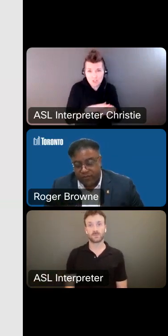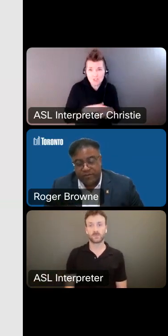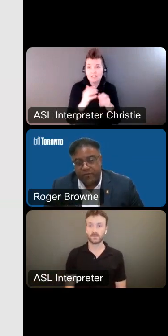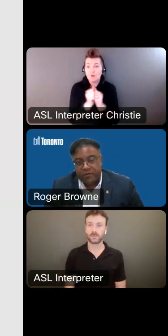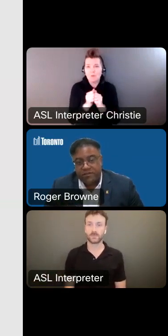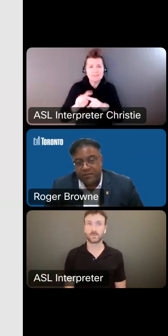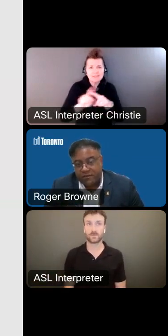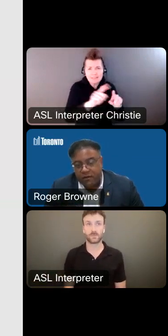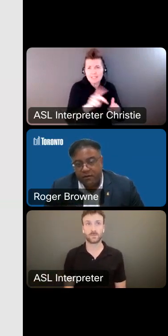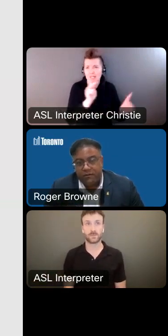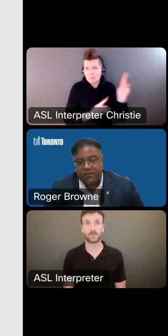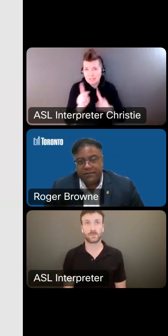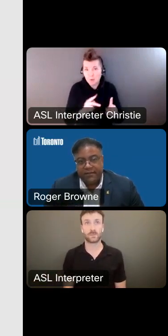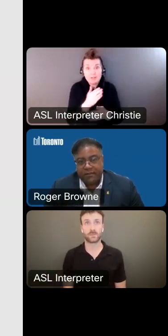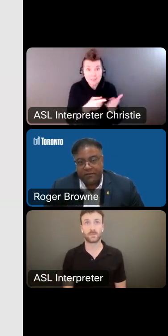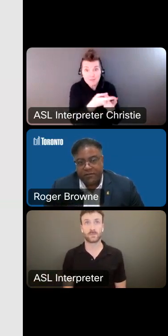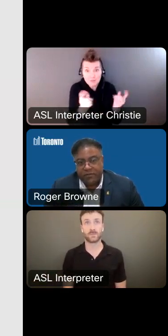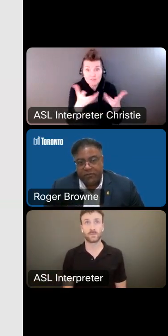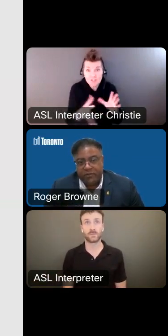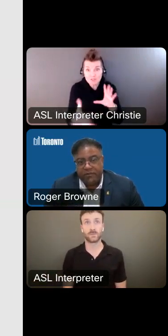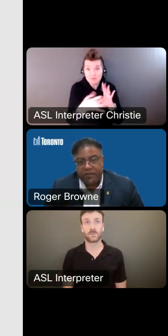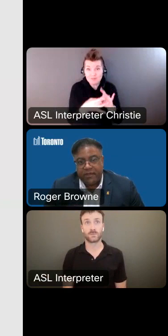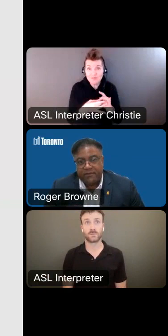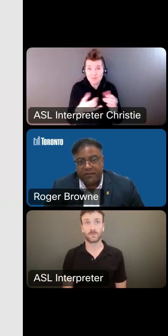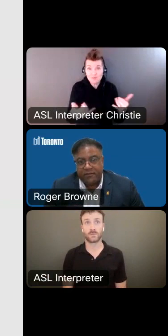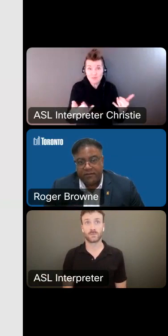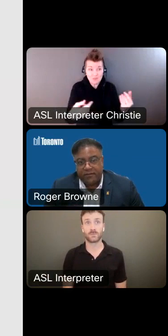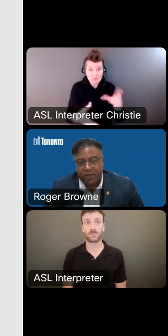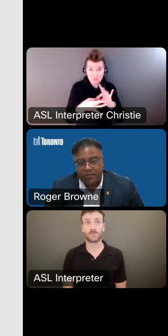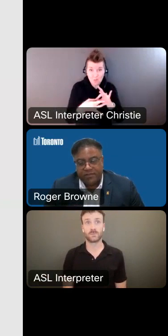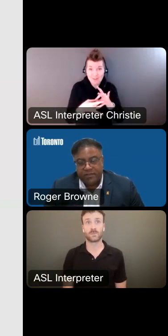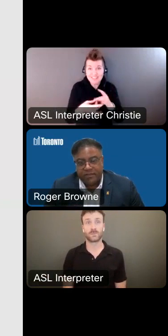some of the folks on this call and others that we met with that now we're at the stage